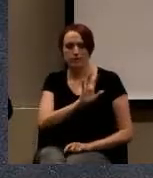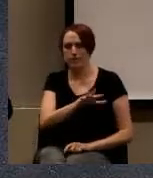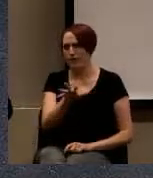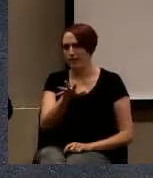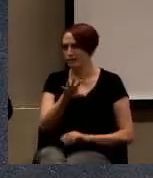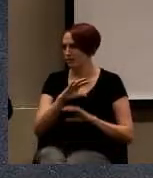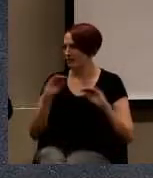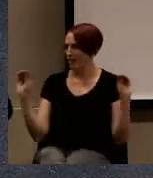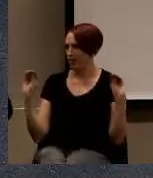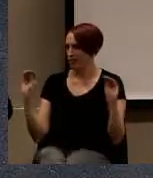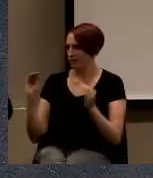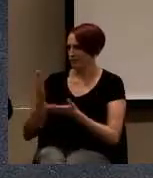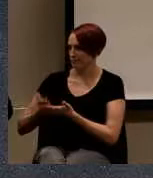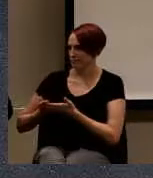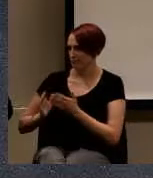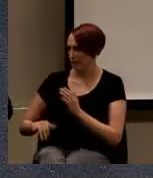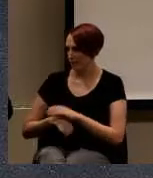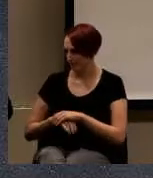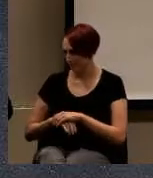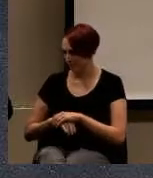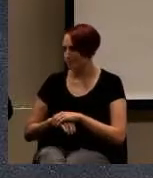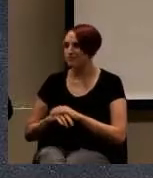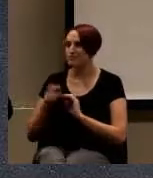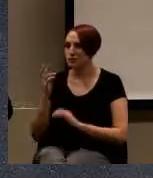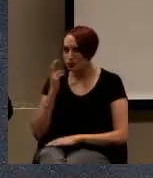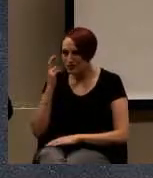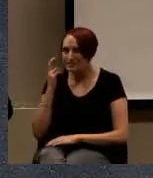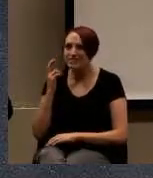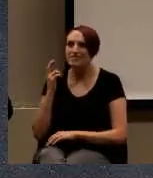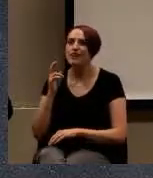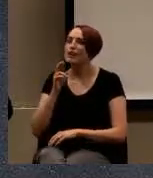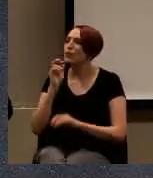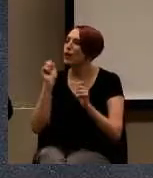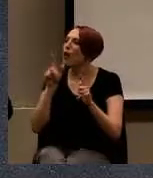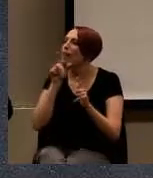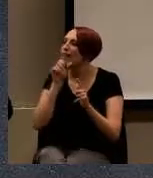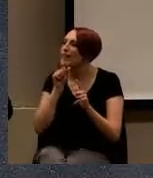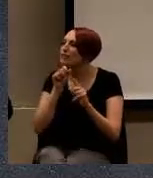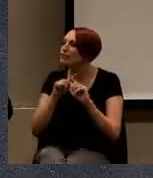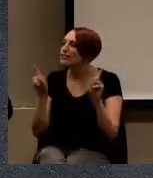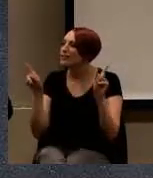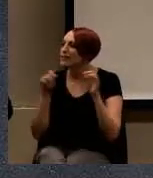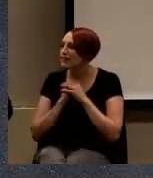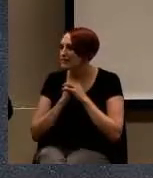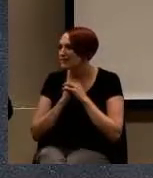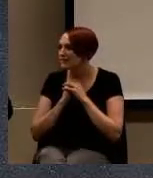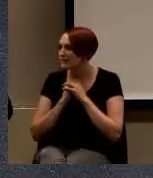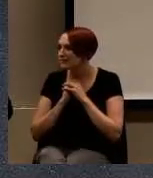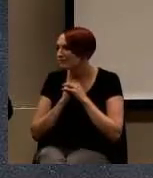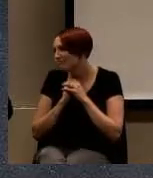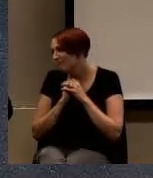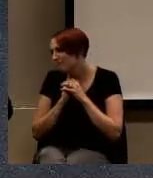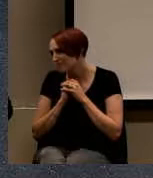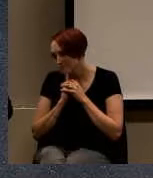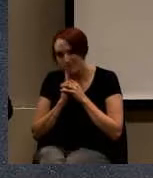And that's because everyone ages differently. And especially, you know, more so at the other end of the spectrum.